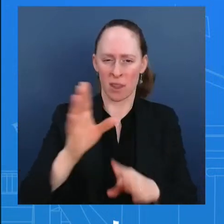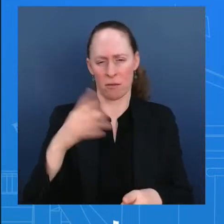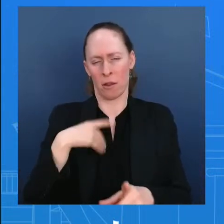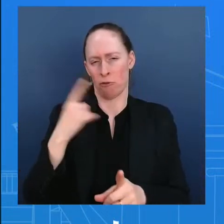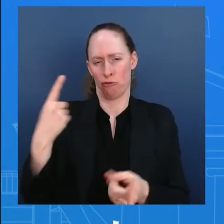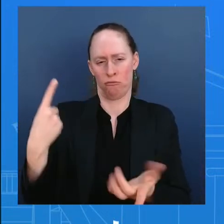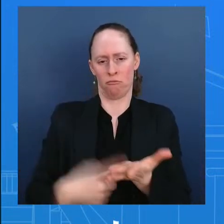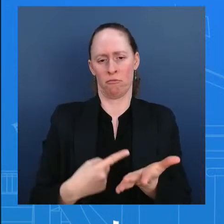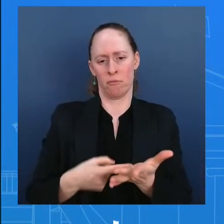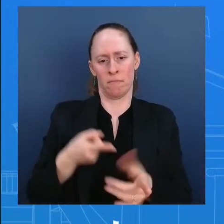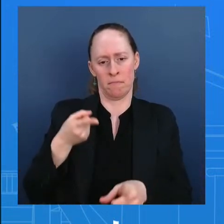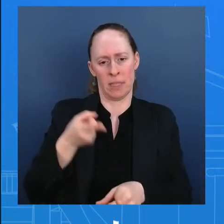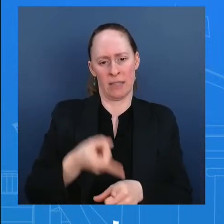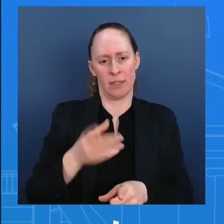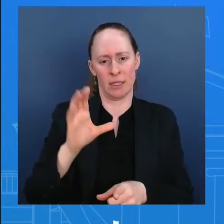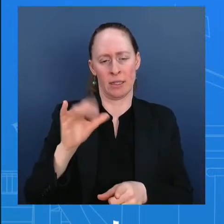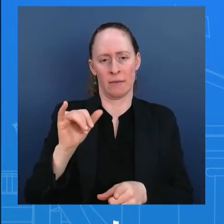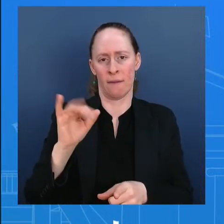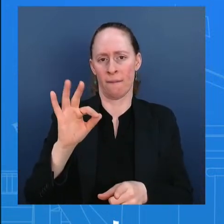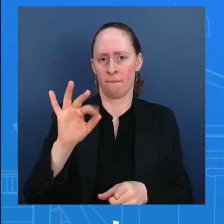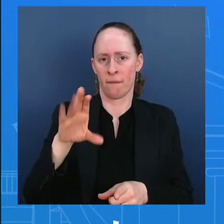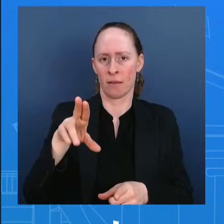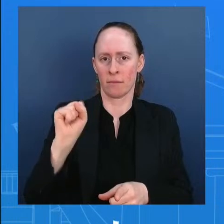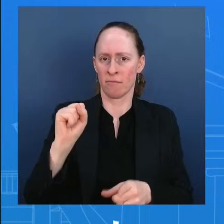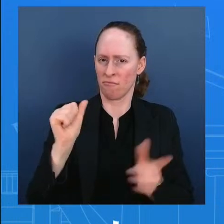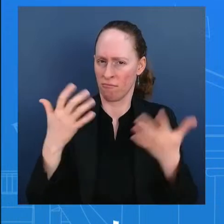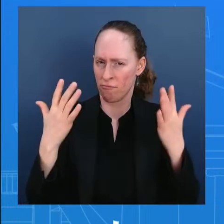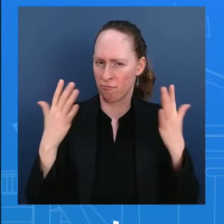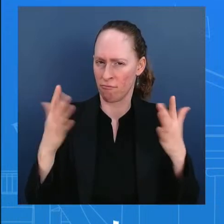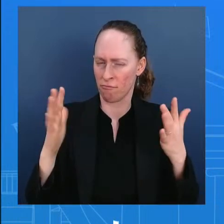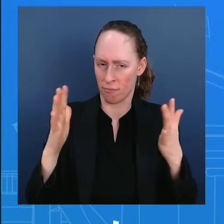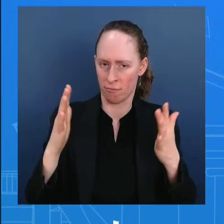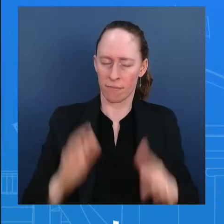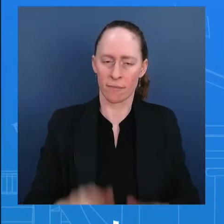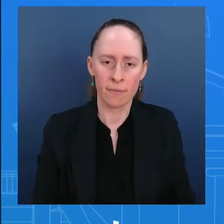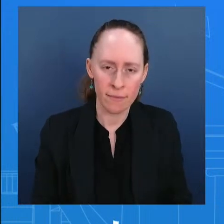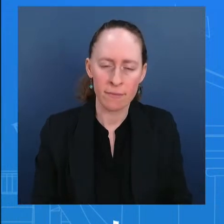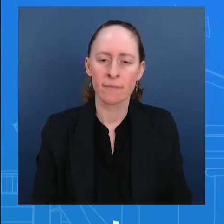You heard from him. He put out a statement on this in his voice, obviously, so you heard from directly.